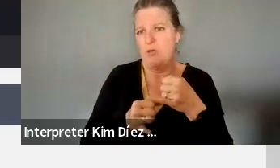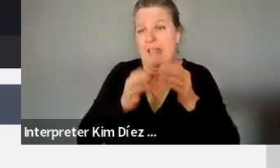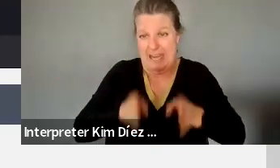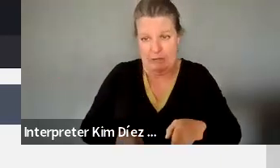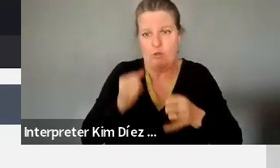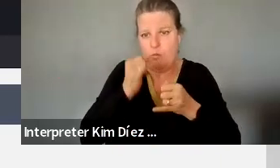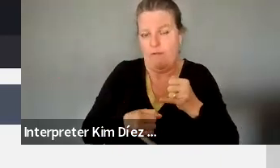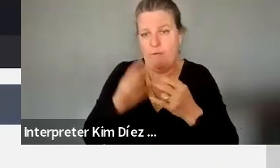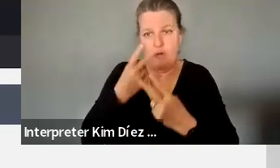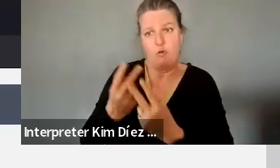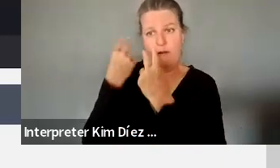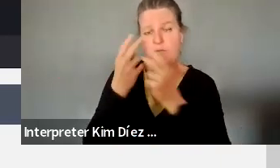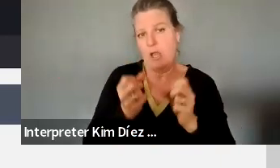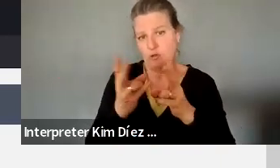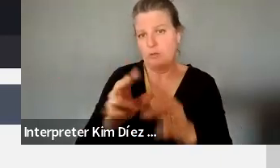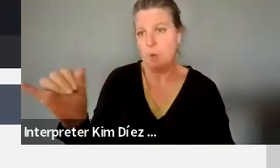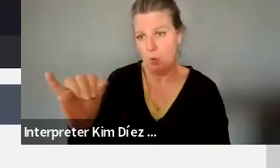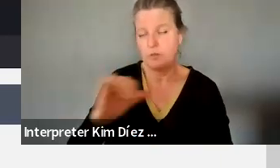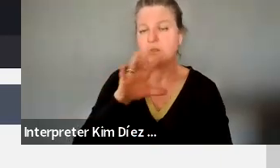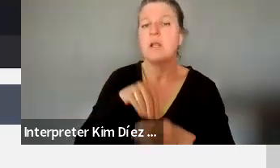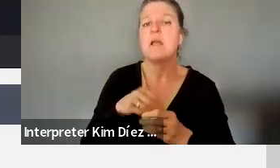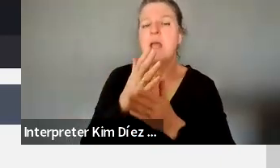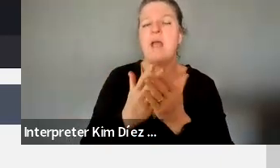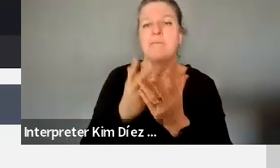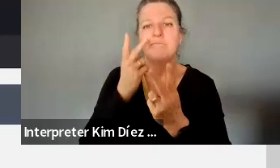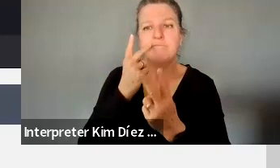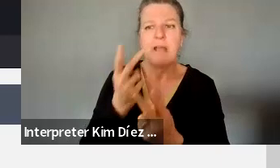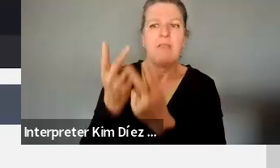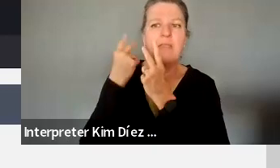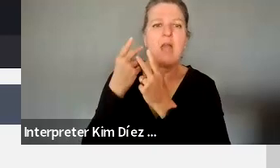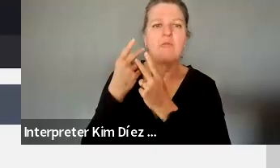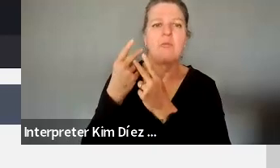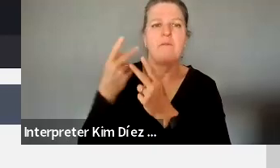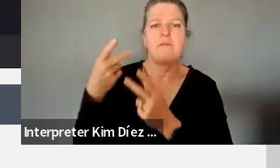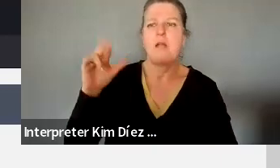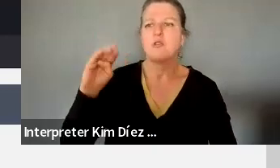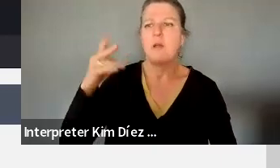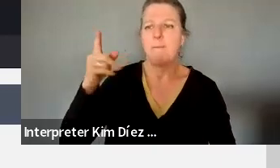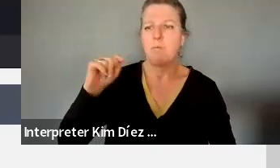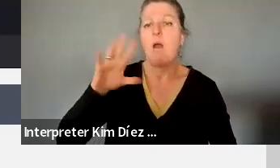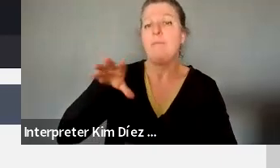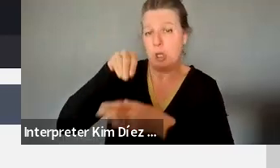as part of the reflection prompt that is in this template. So that's a great question.